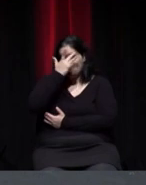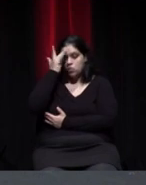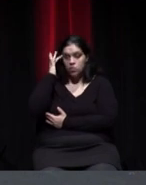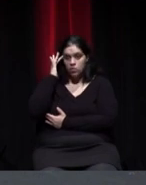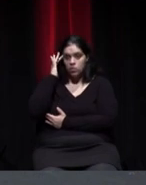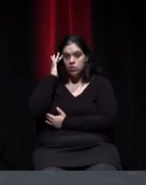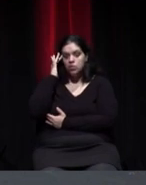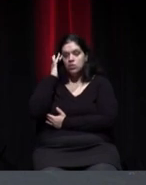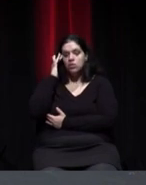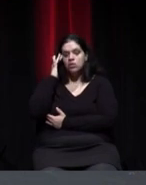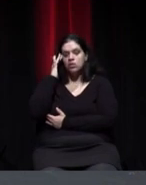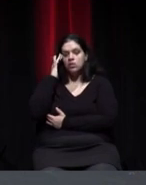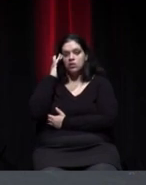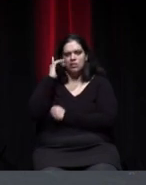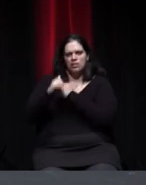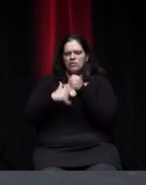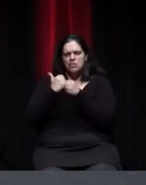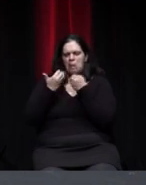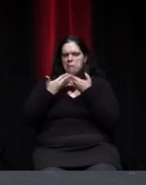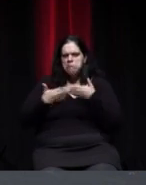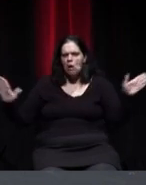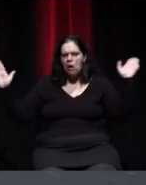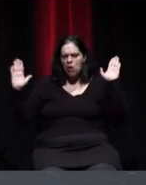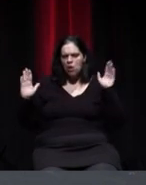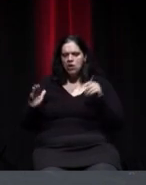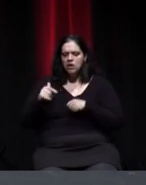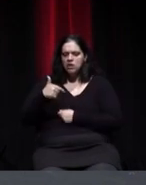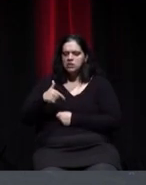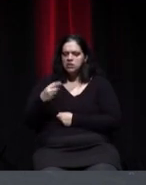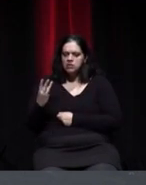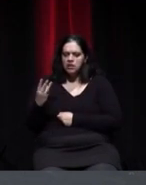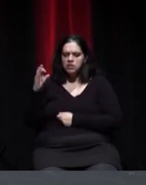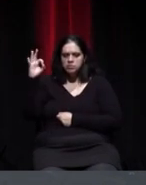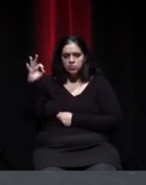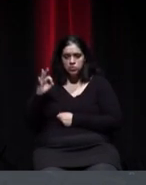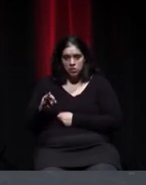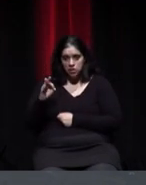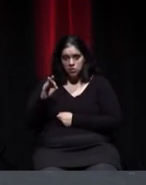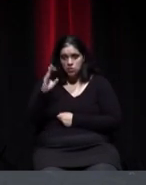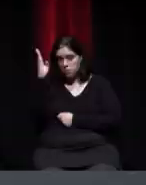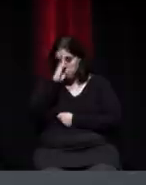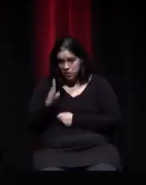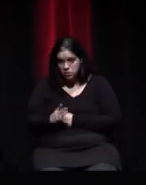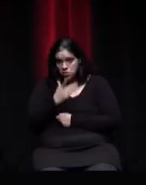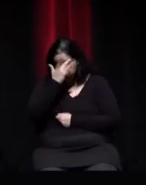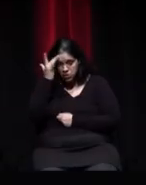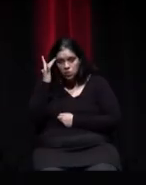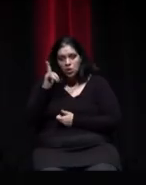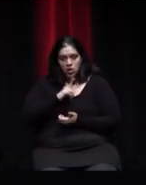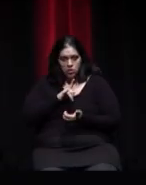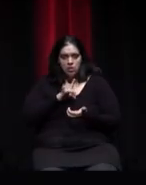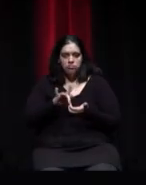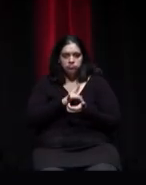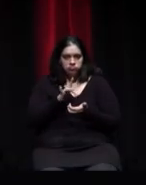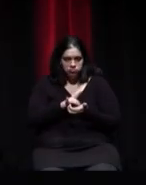broadband, 73% of the Brazilian population have access to smartphones or equivalent devices.